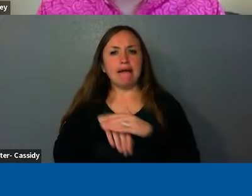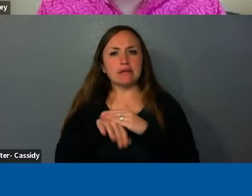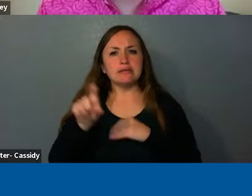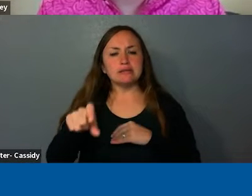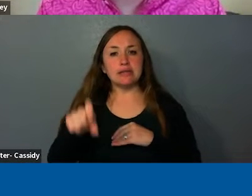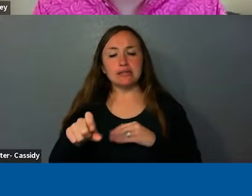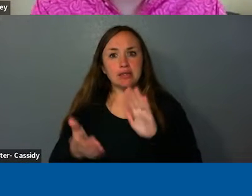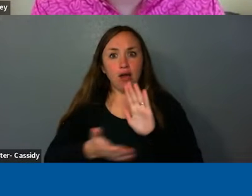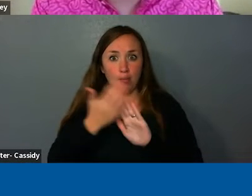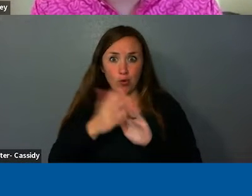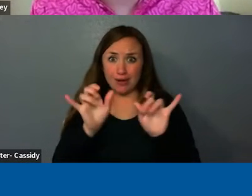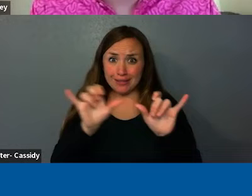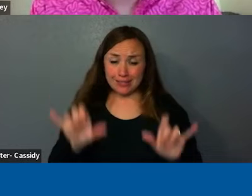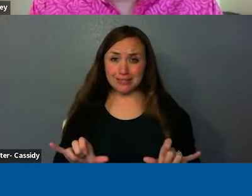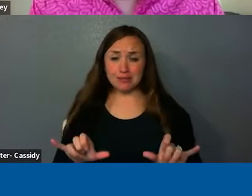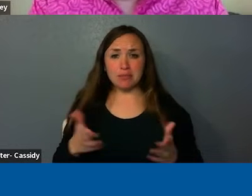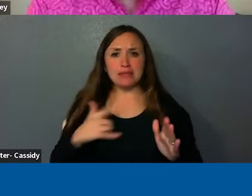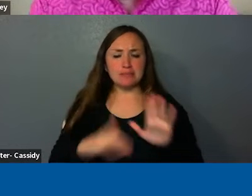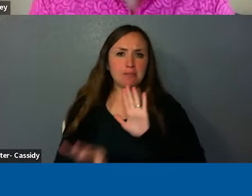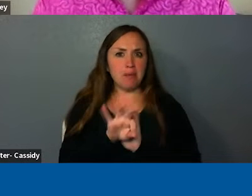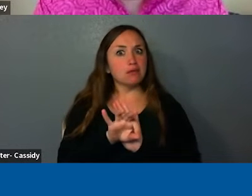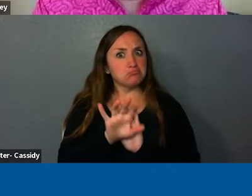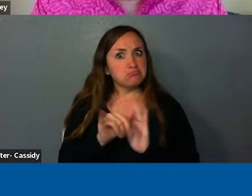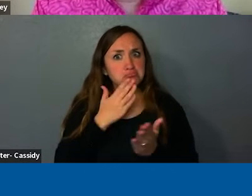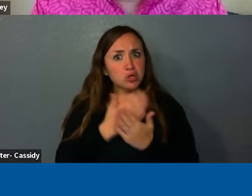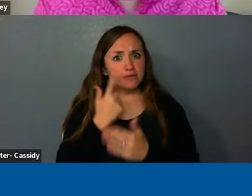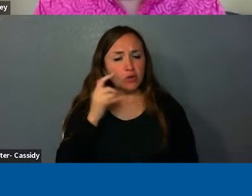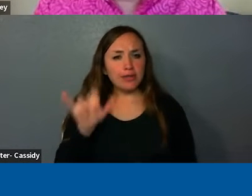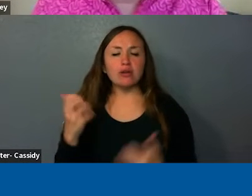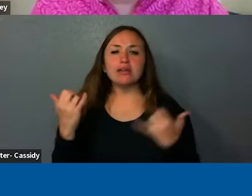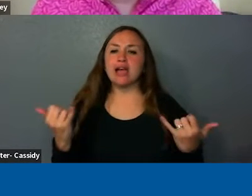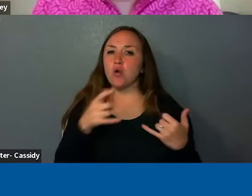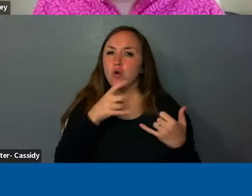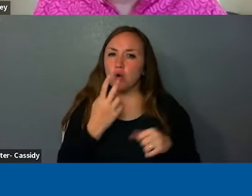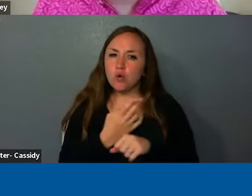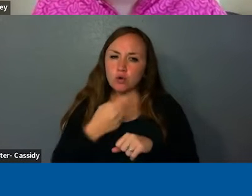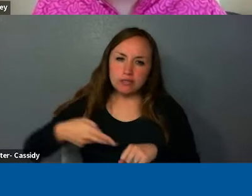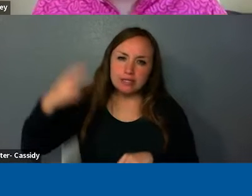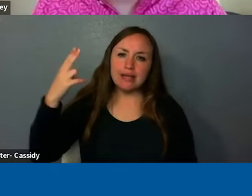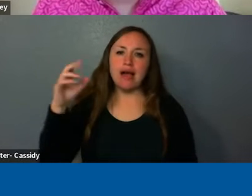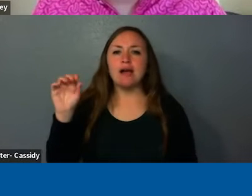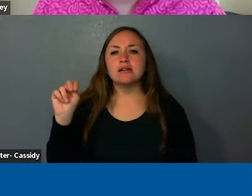and that's a highly intentional act. So now, who uses high contrast themes, you might be wondering?